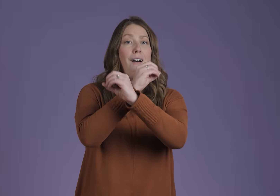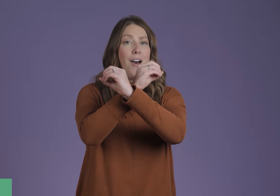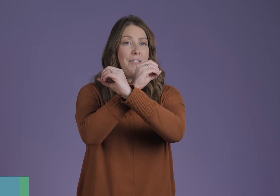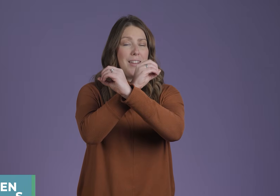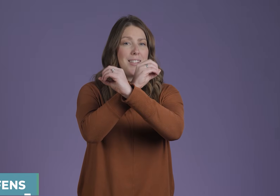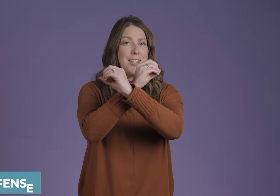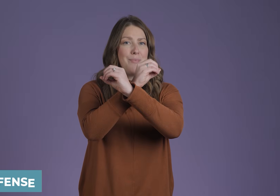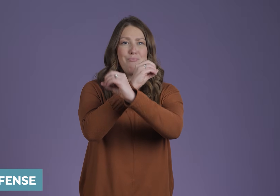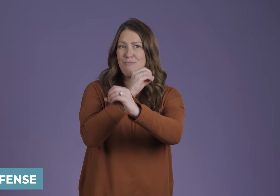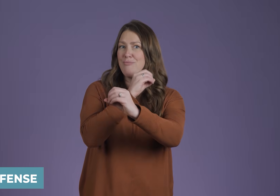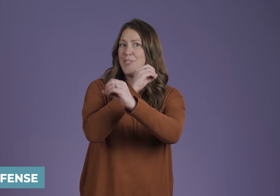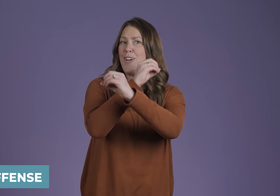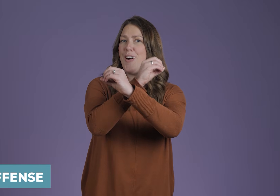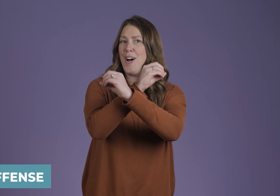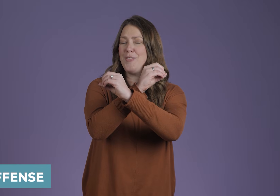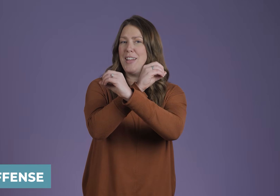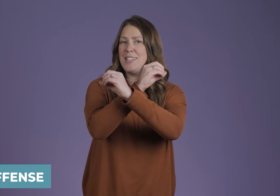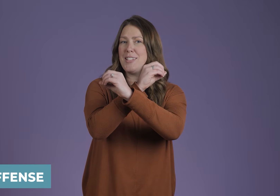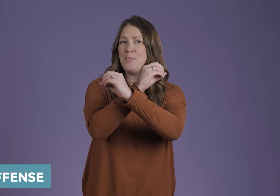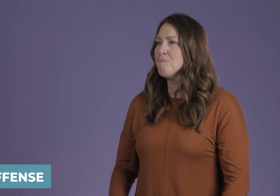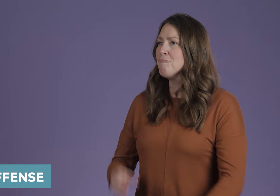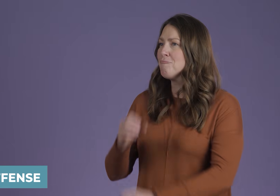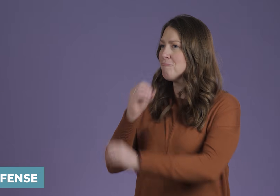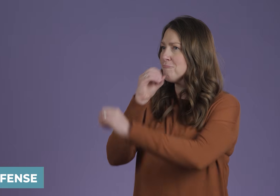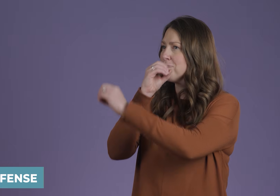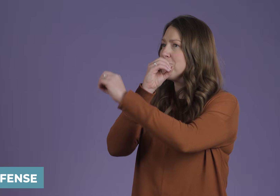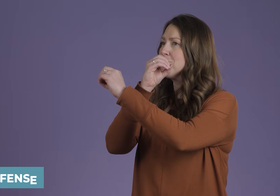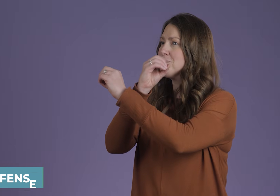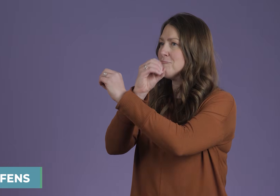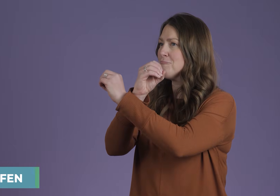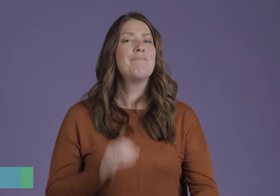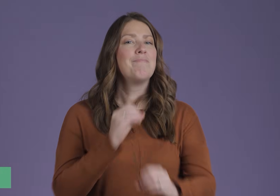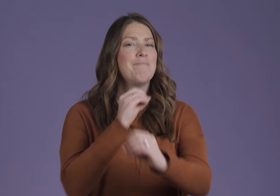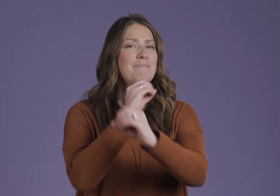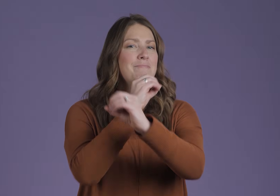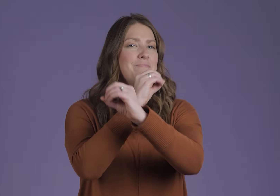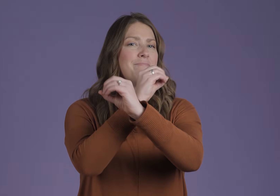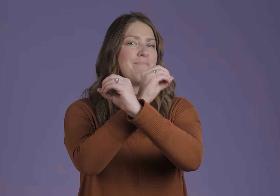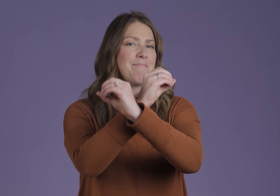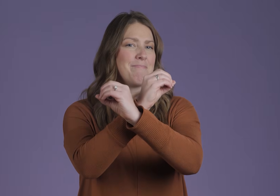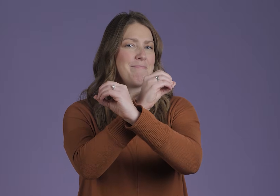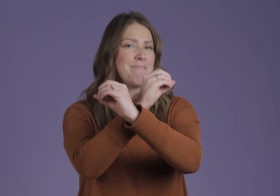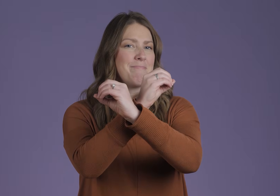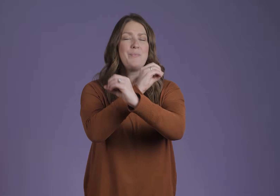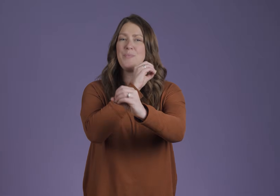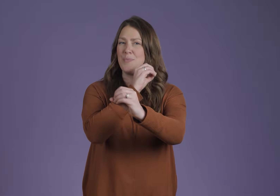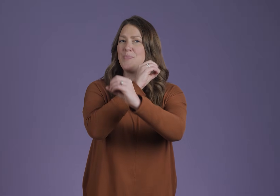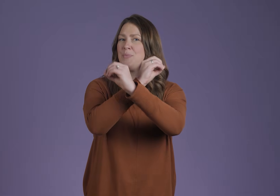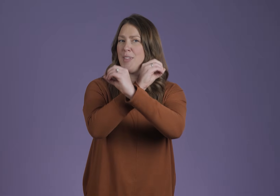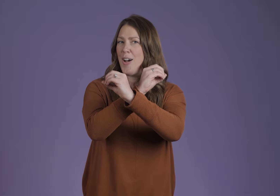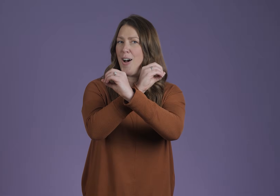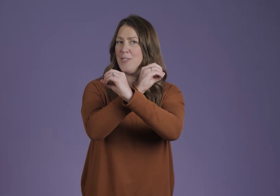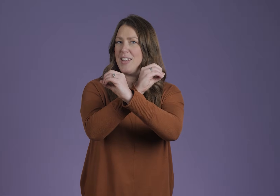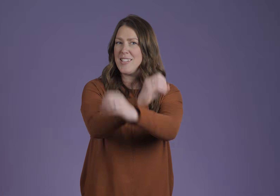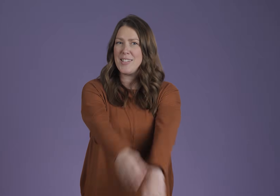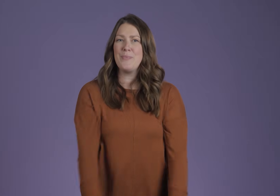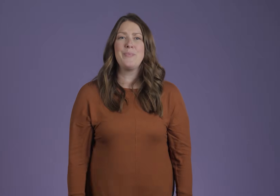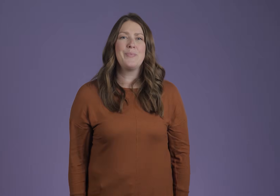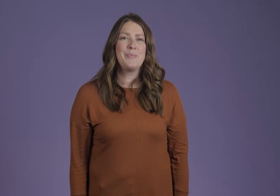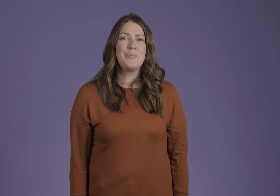Offense. You have O-hands. Crossing across your body. Offense.